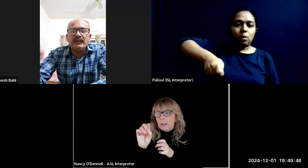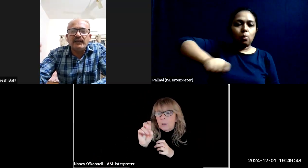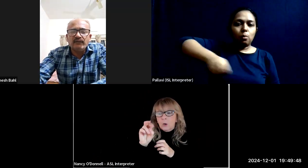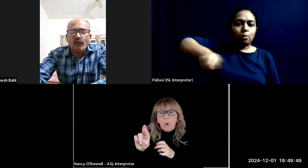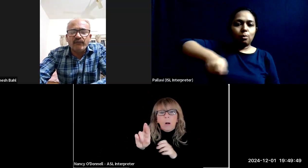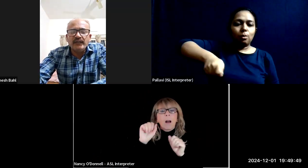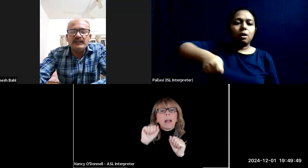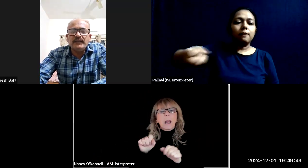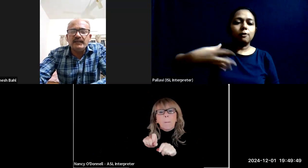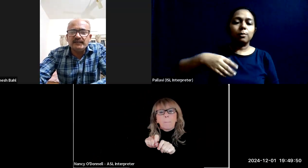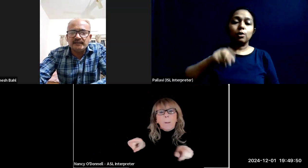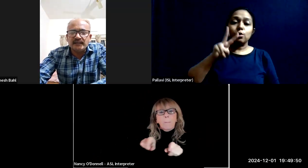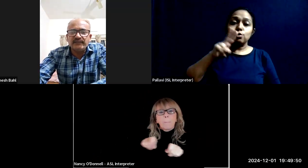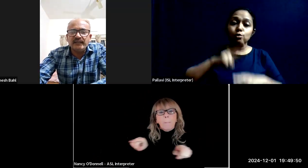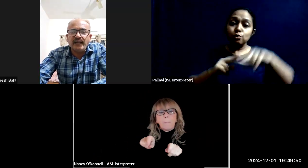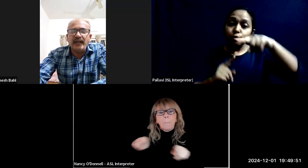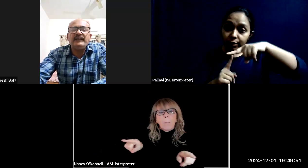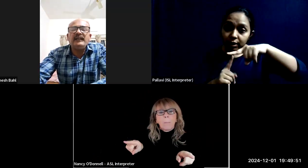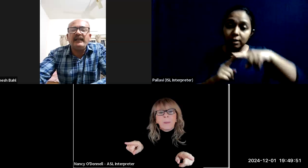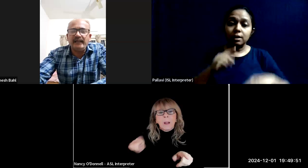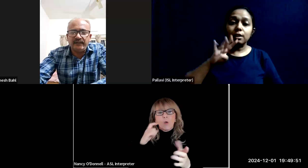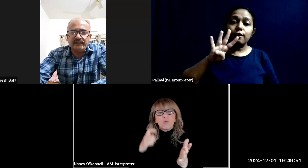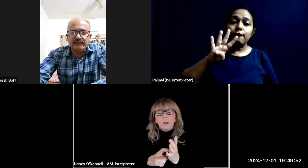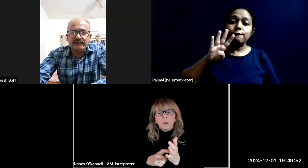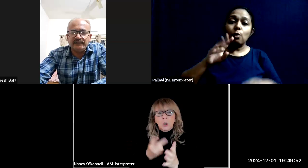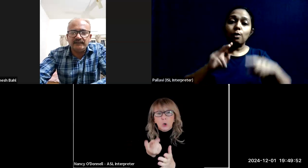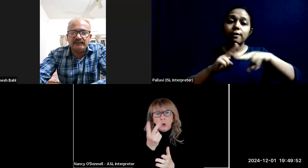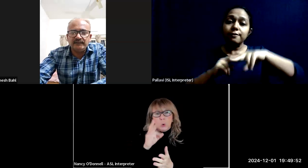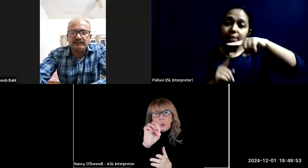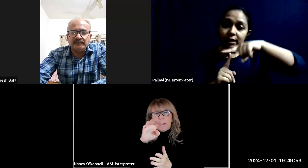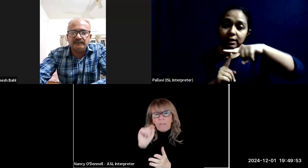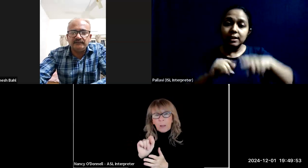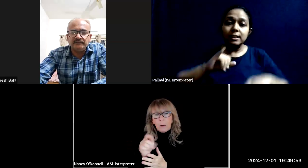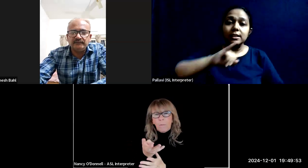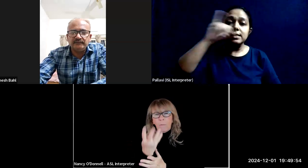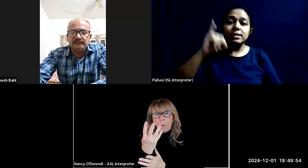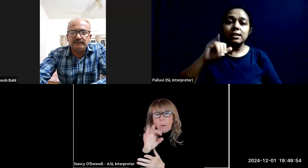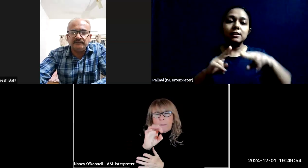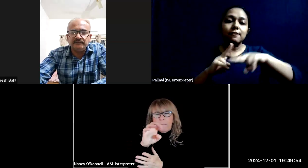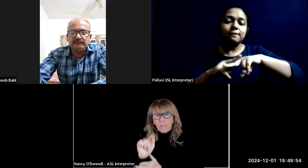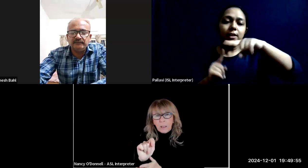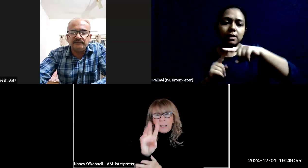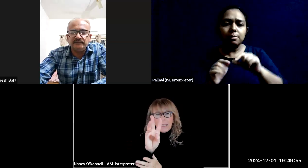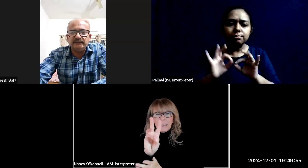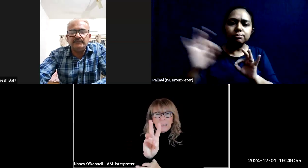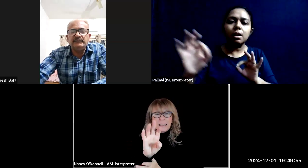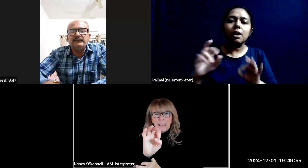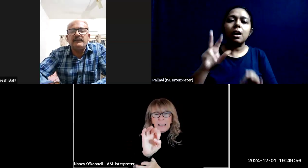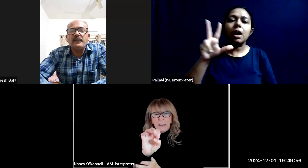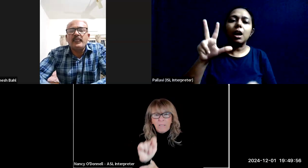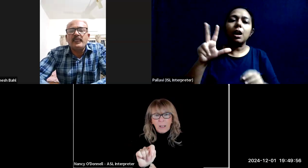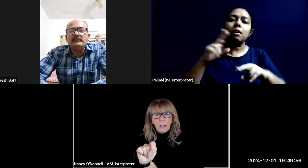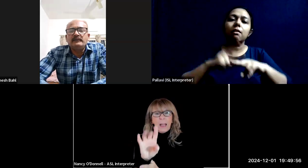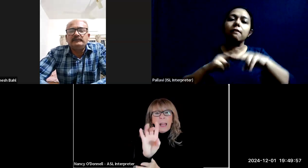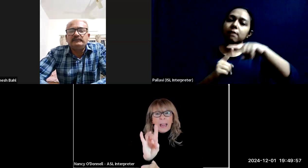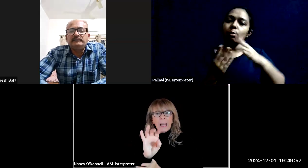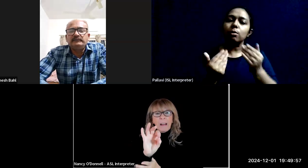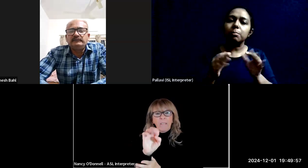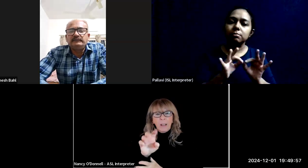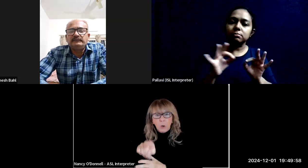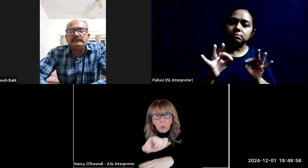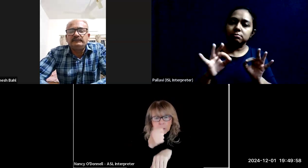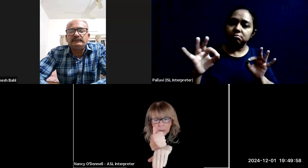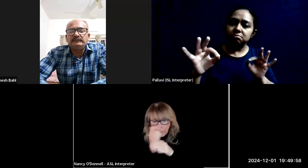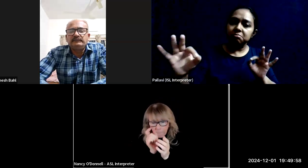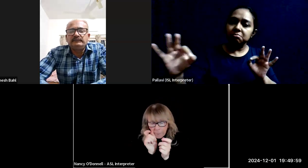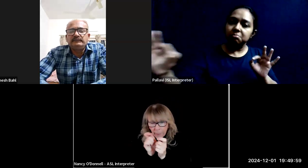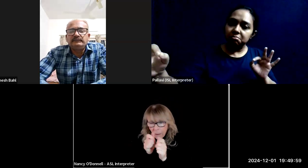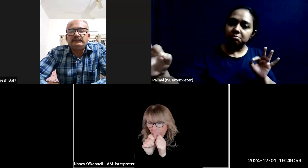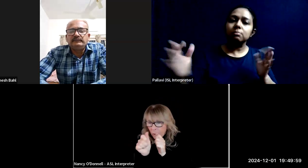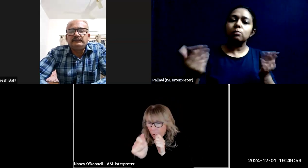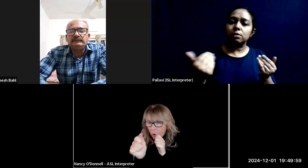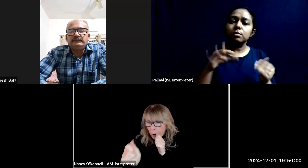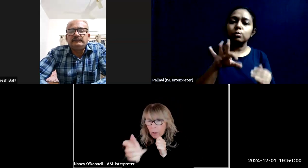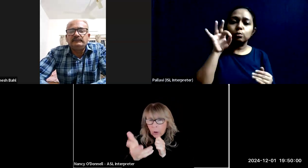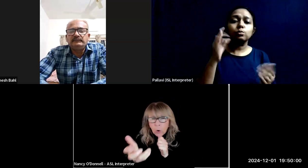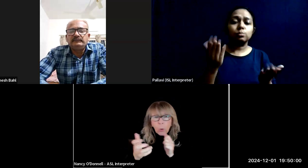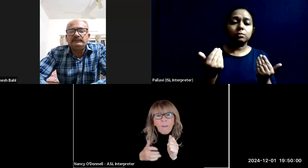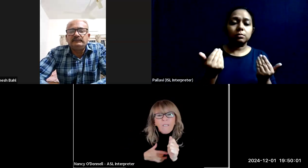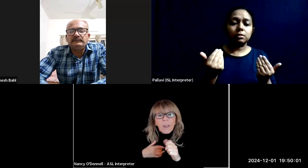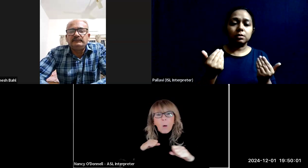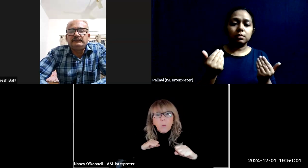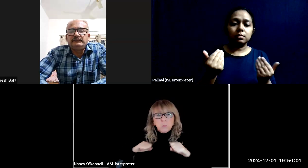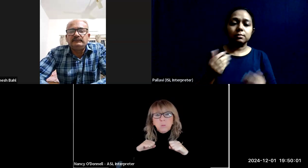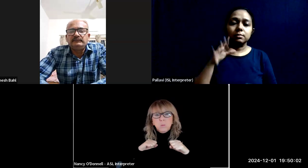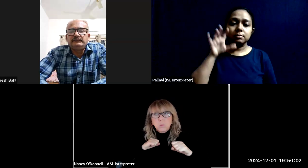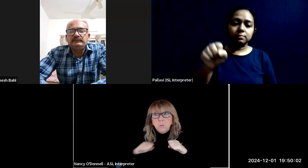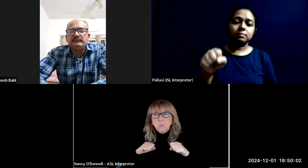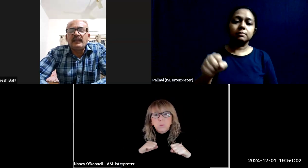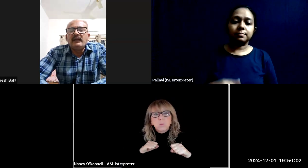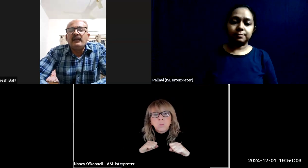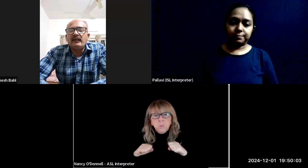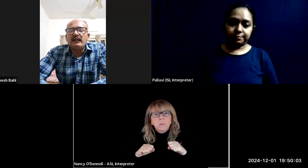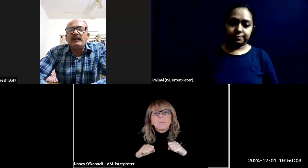four feet, six feet until eight feet.